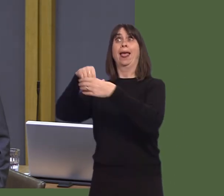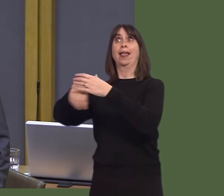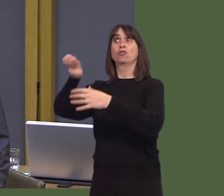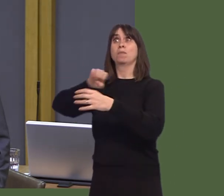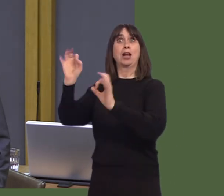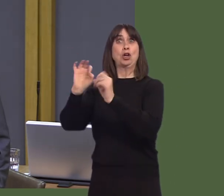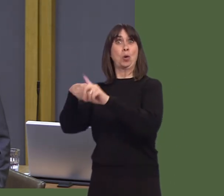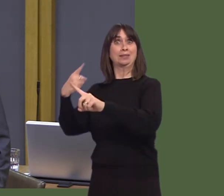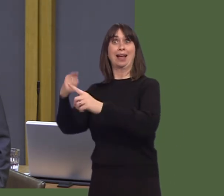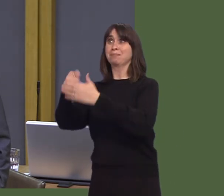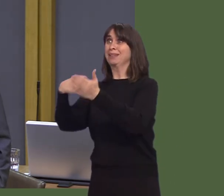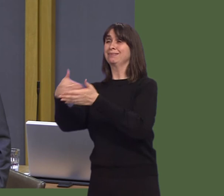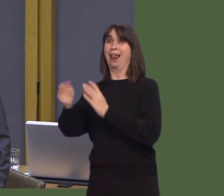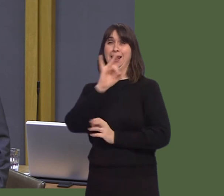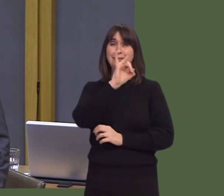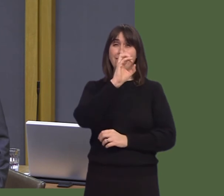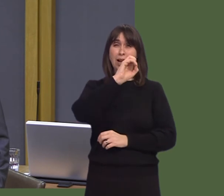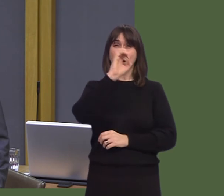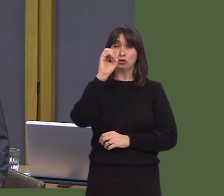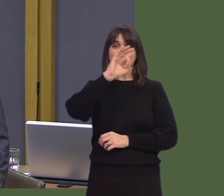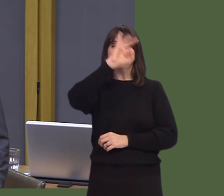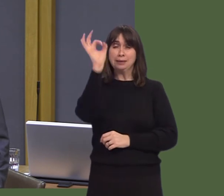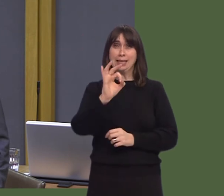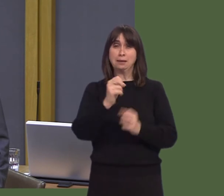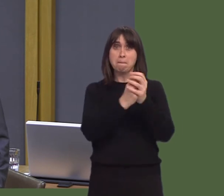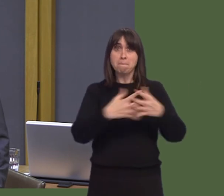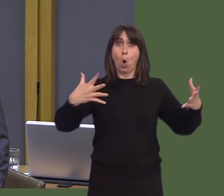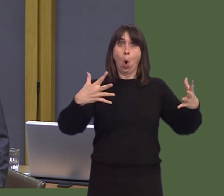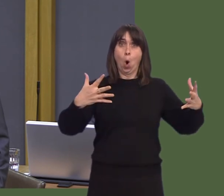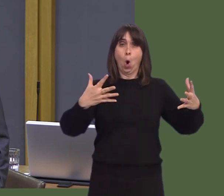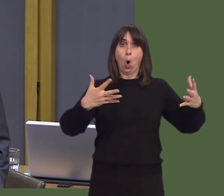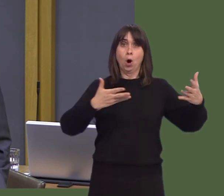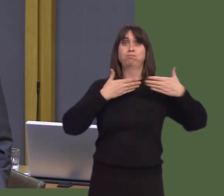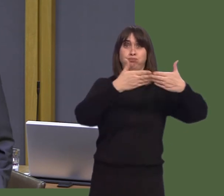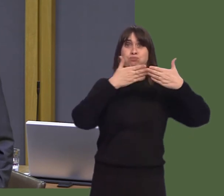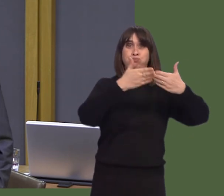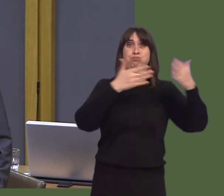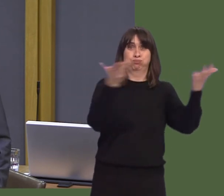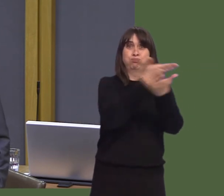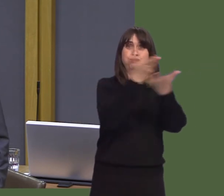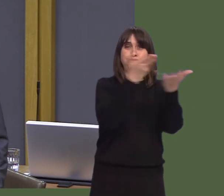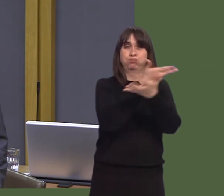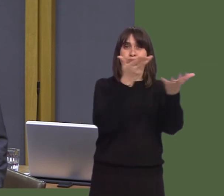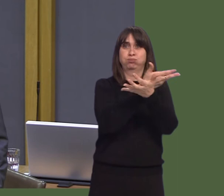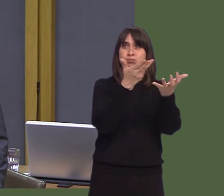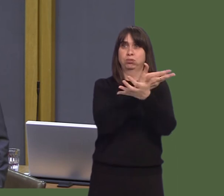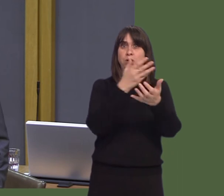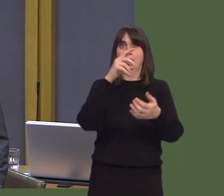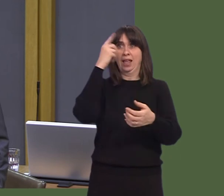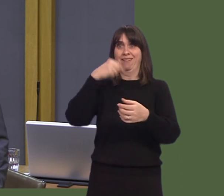I agreed with your answer that we need to make sure that we are trying to get ahead of the curve in terms of competing with other countries in this respect, and making sure